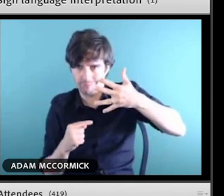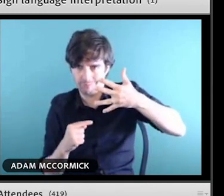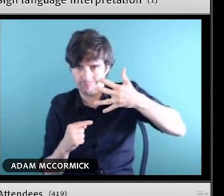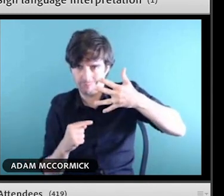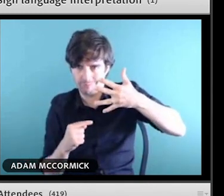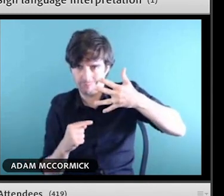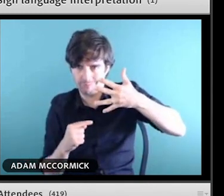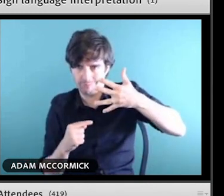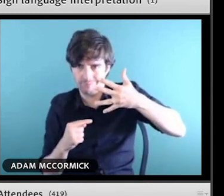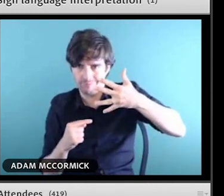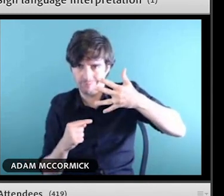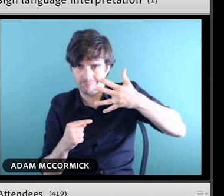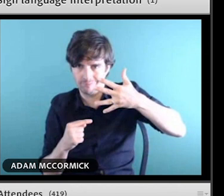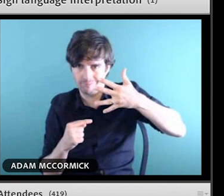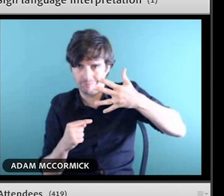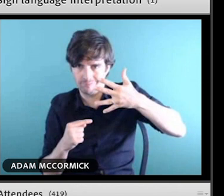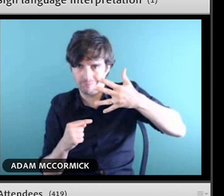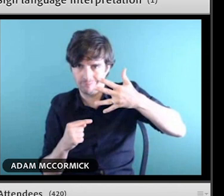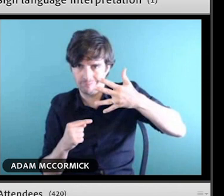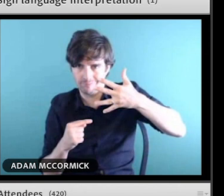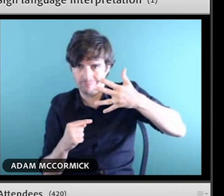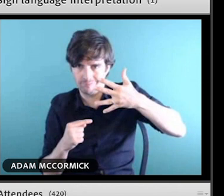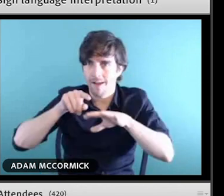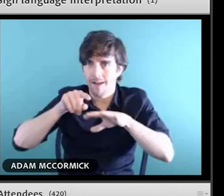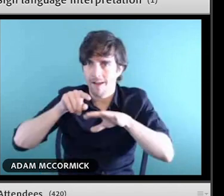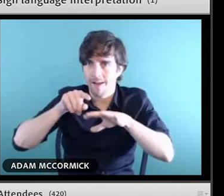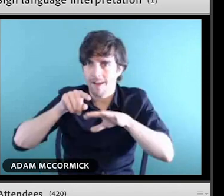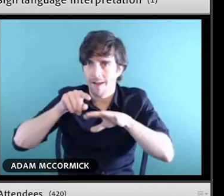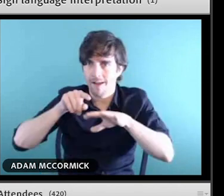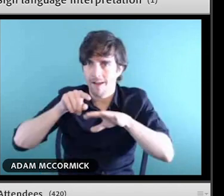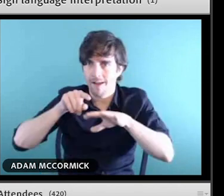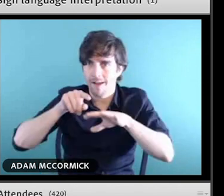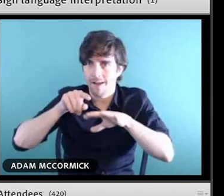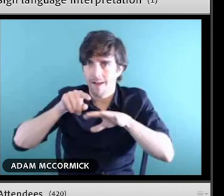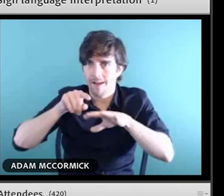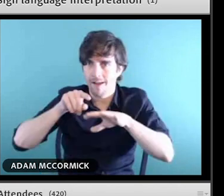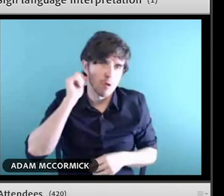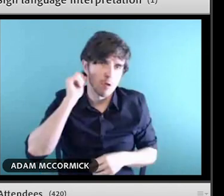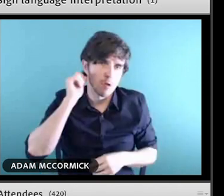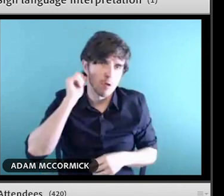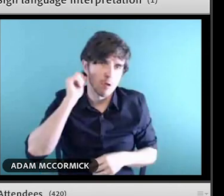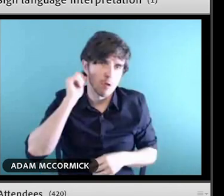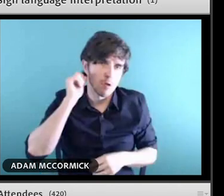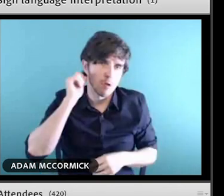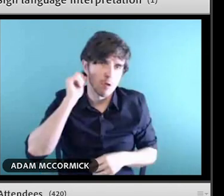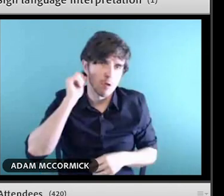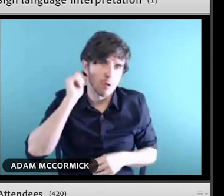all the factors that place somebody at heightened risk and also all the factors that we need